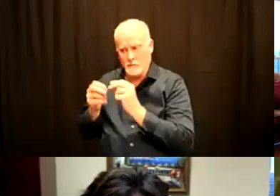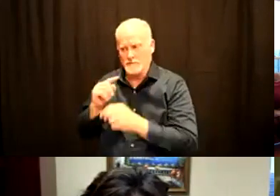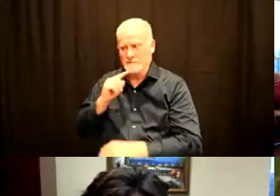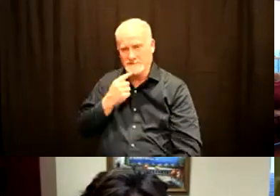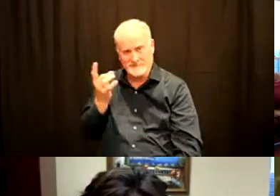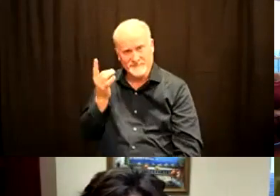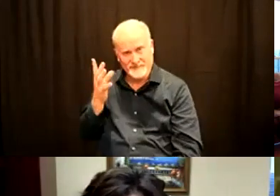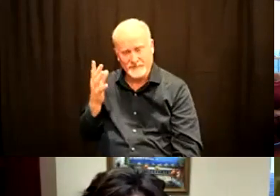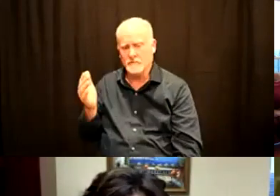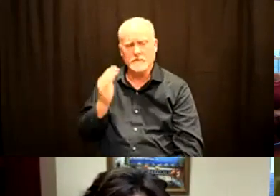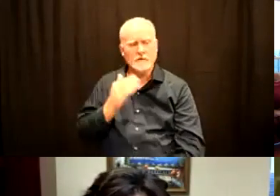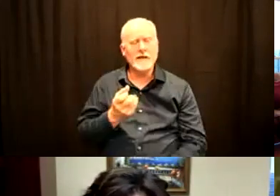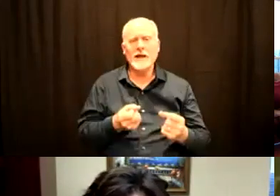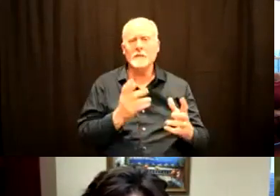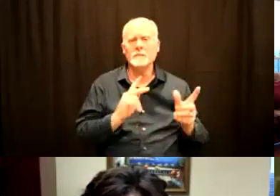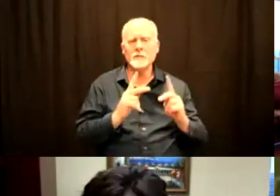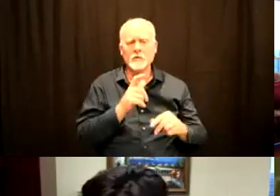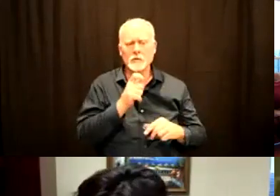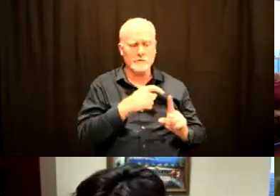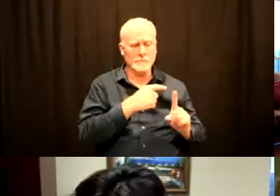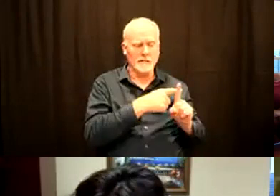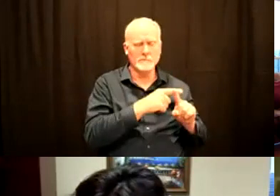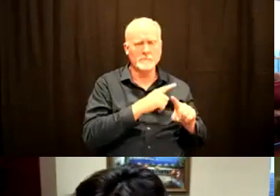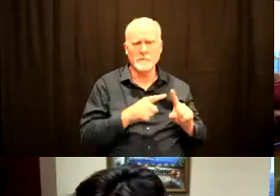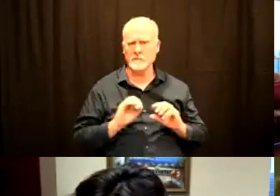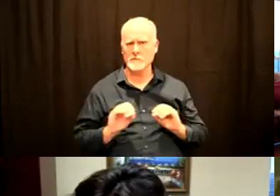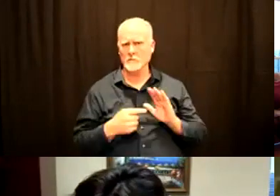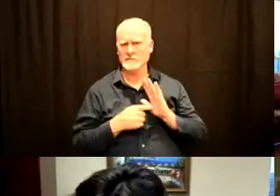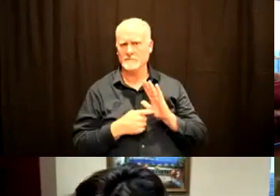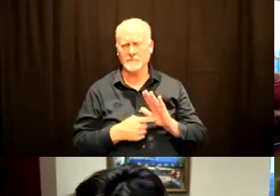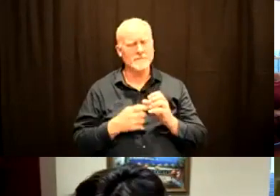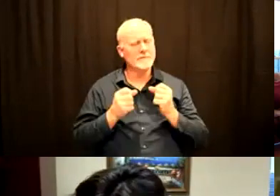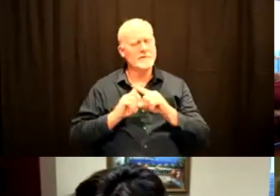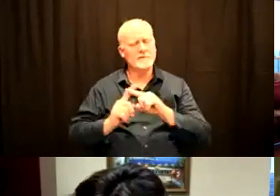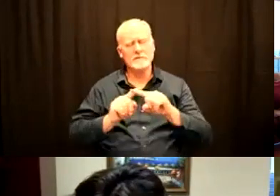asymptomatic people are testing positive there's so many different data points i always call it a